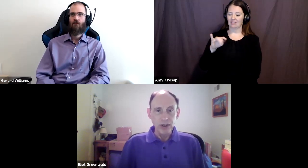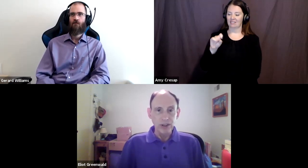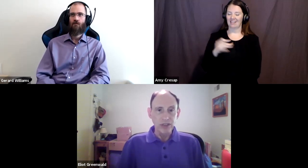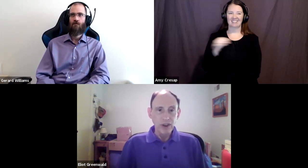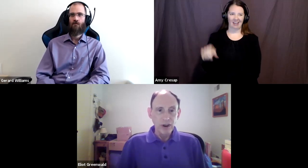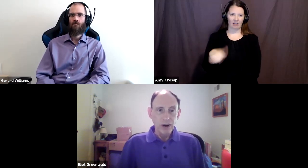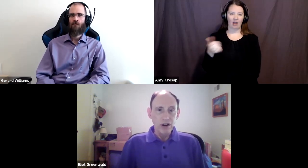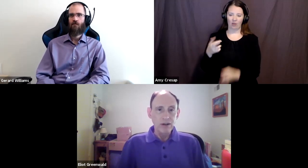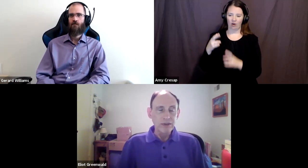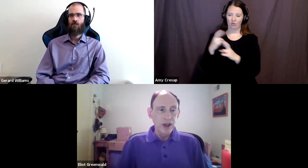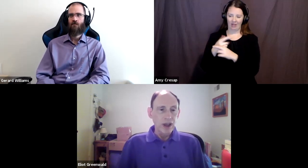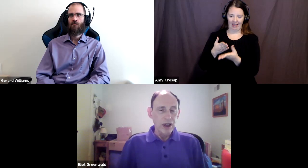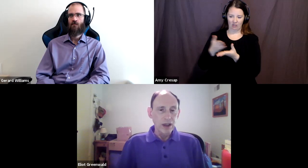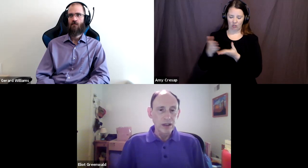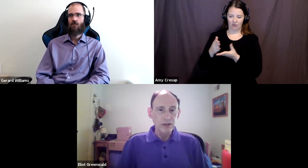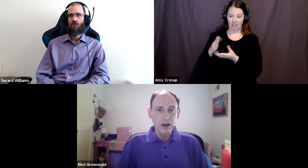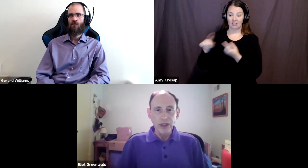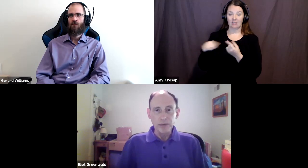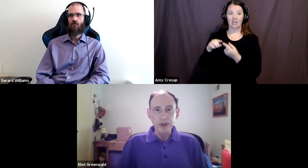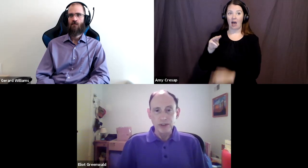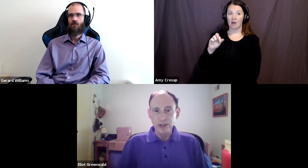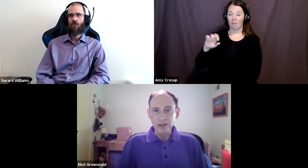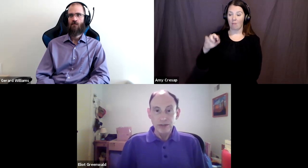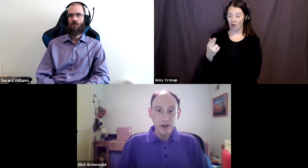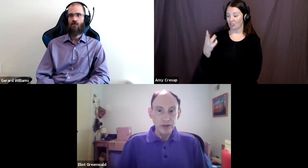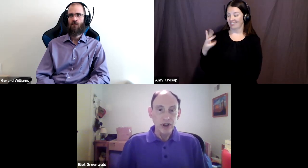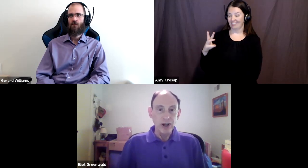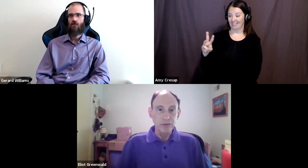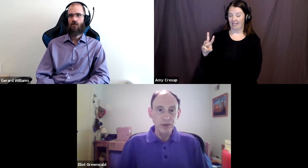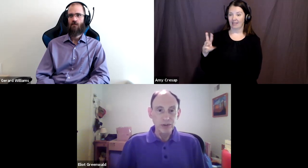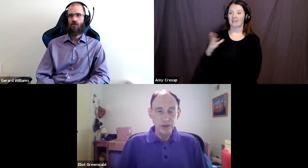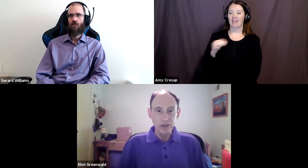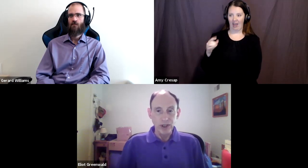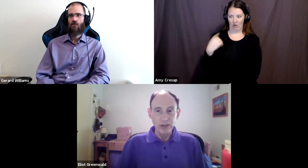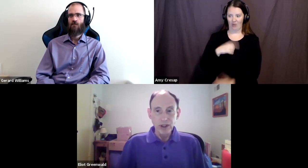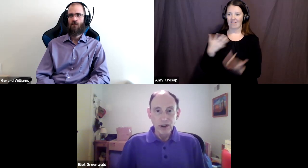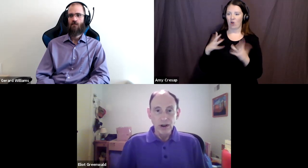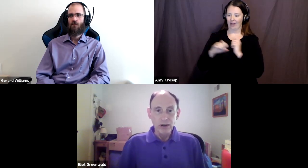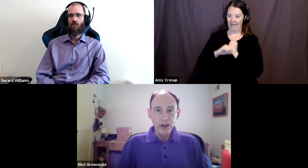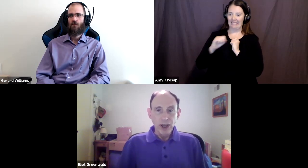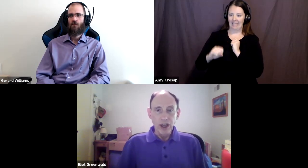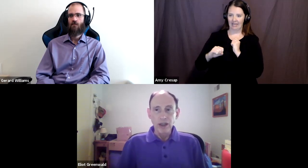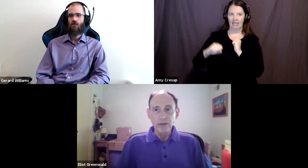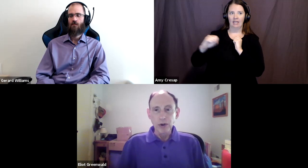16th. That's been extended several times since then,